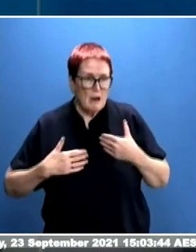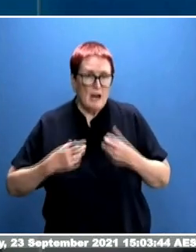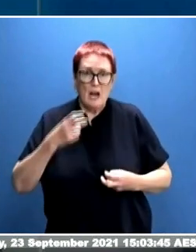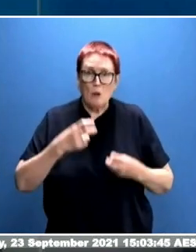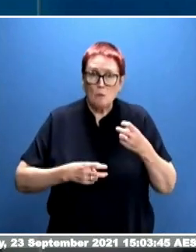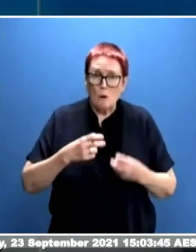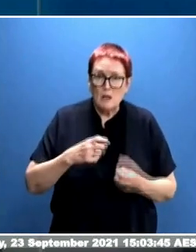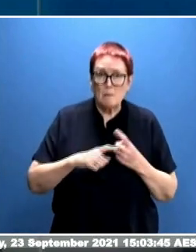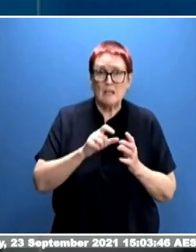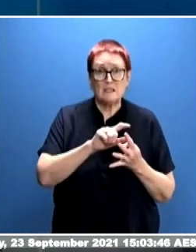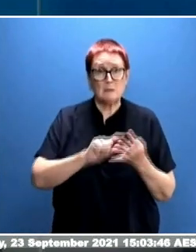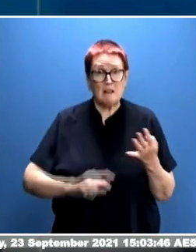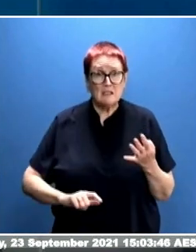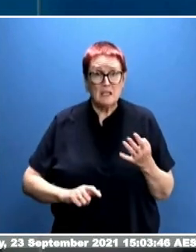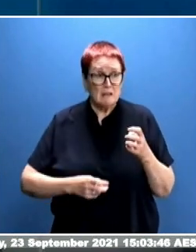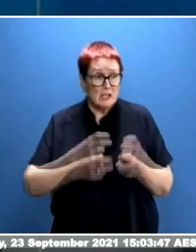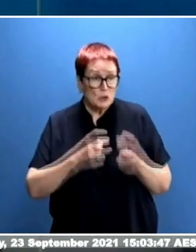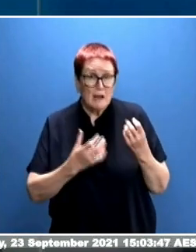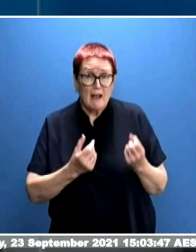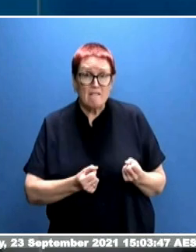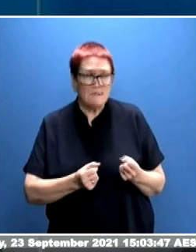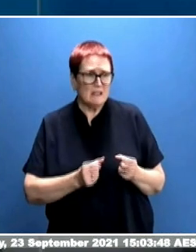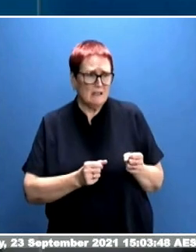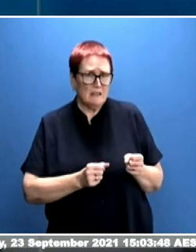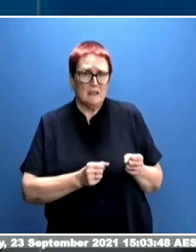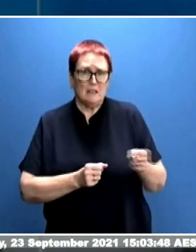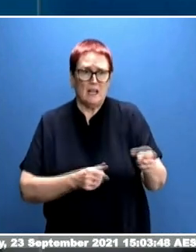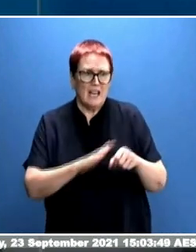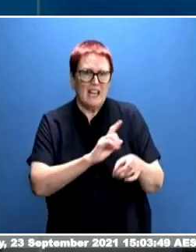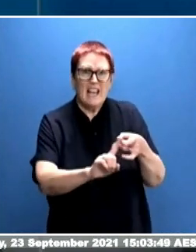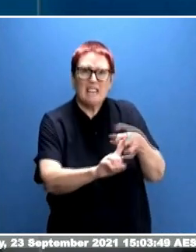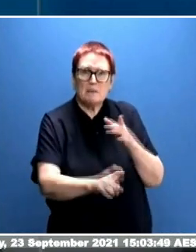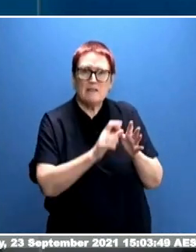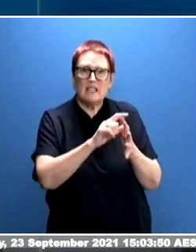issues they would be in a disability, specific disability placement.